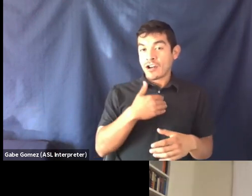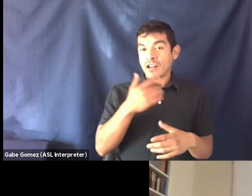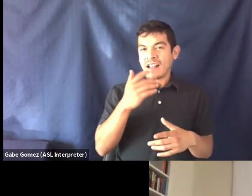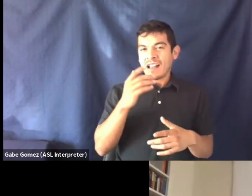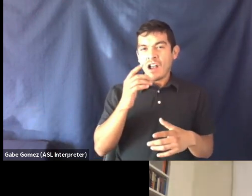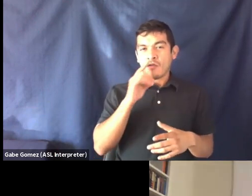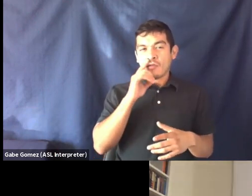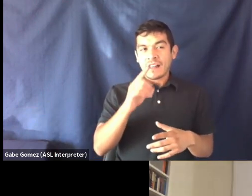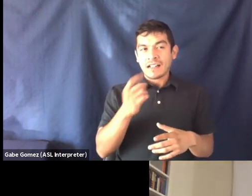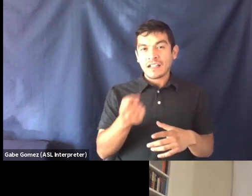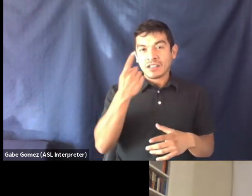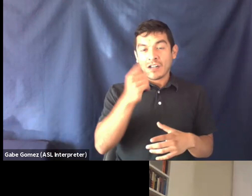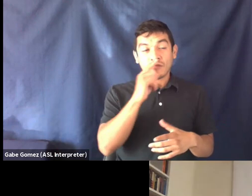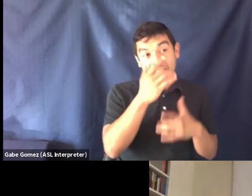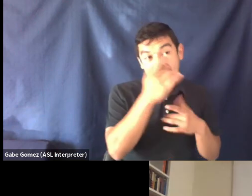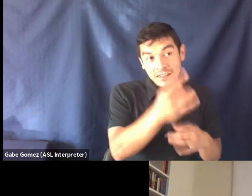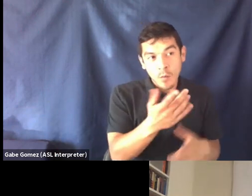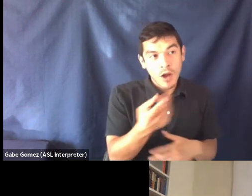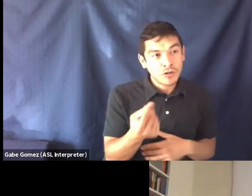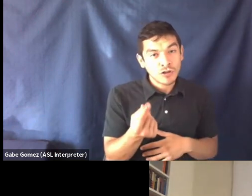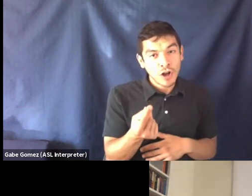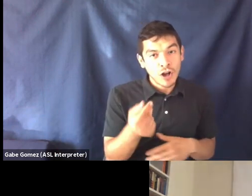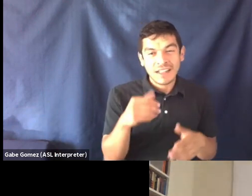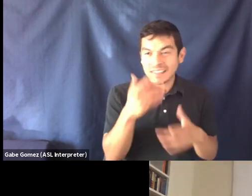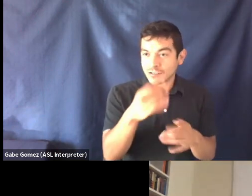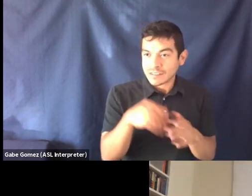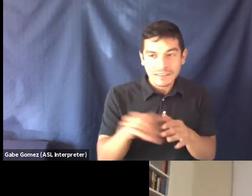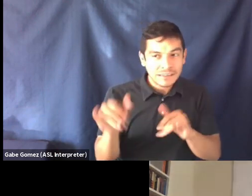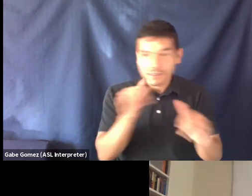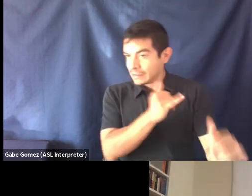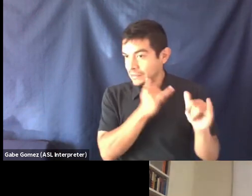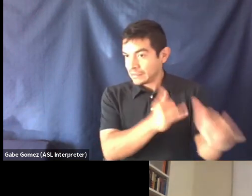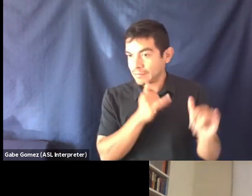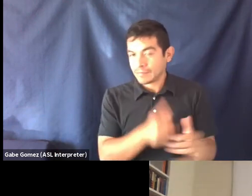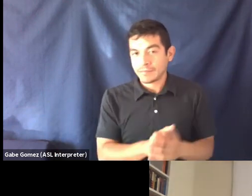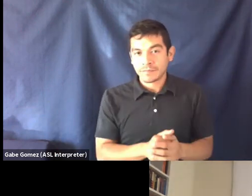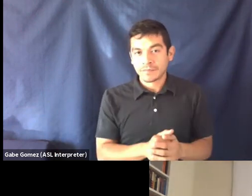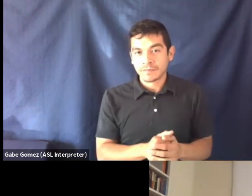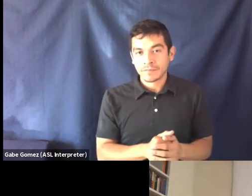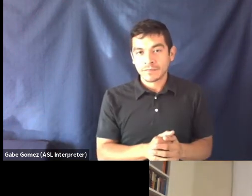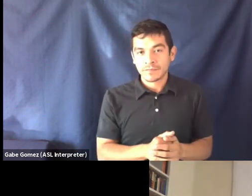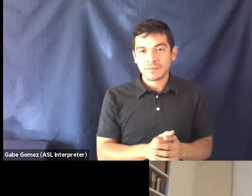which oftentimes is not necessarily what we're drawn to like, you know, that the couples who are arguing over Instagram, the overheard conversations